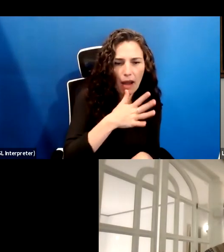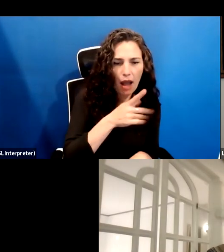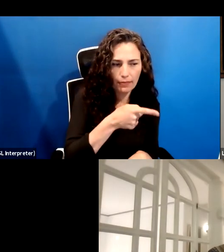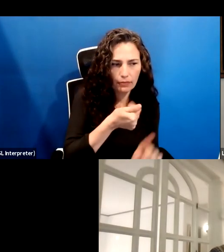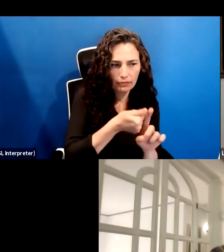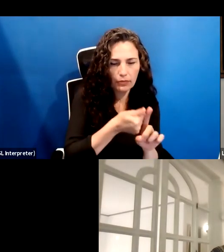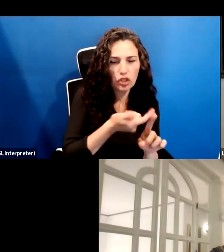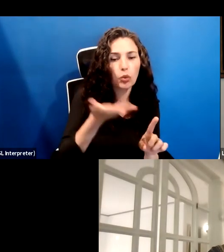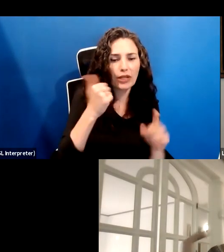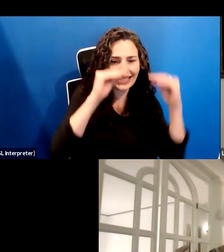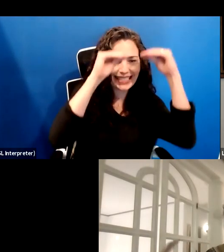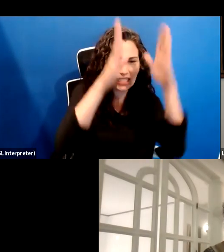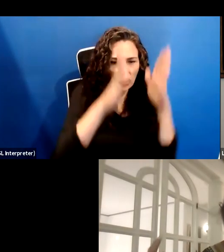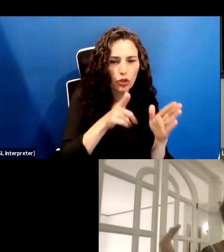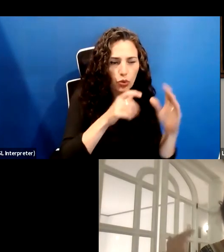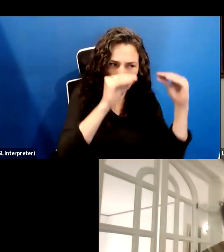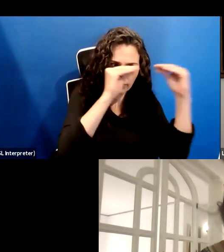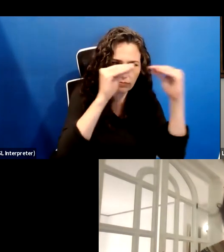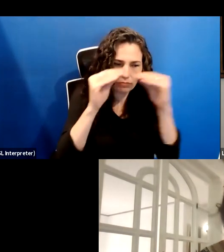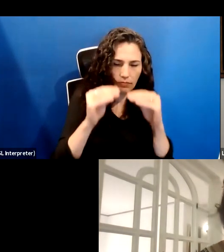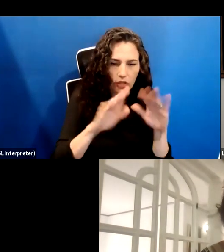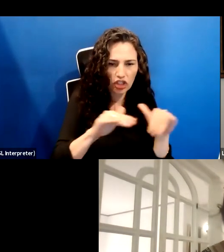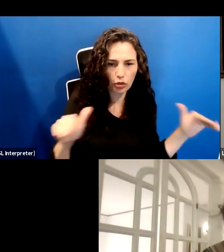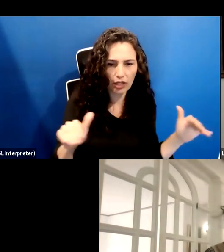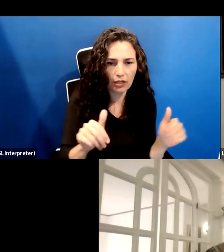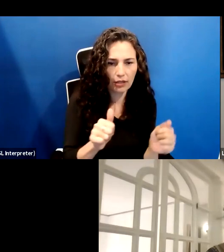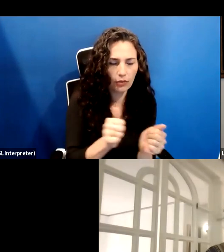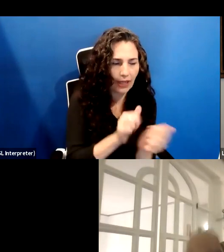And so she tracks everything back to learning disabilities. And she was just like,